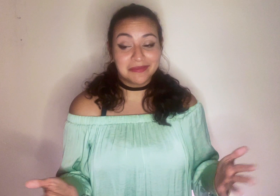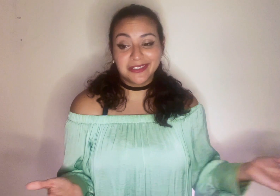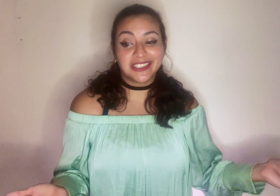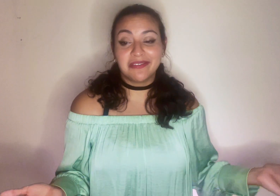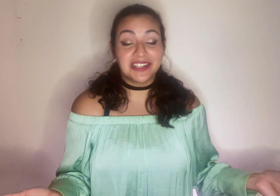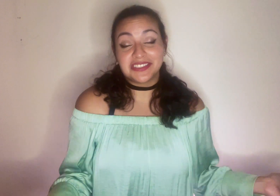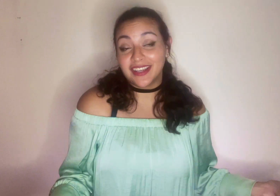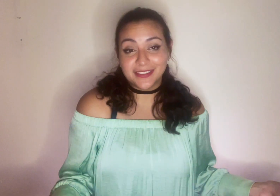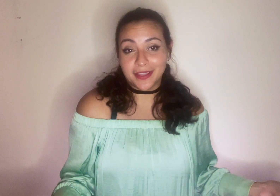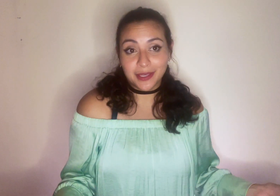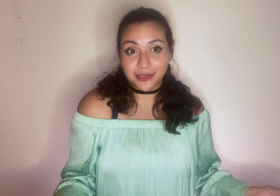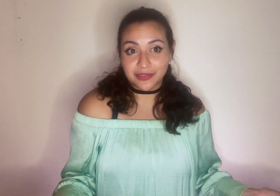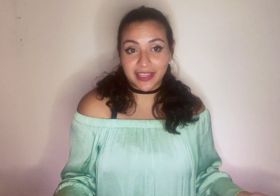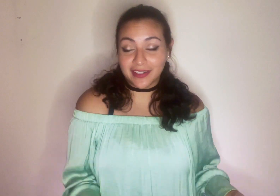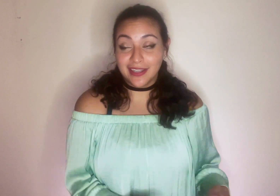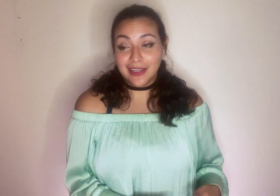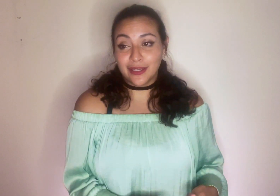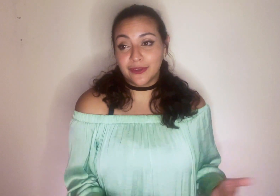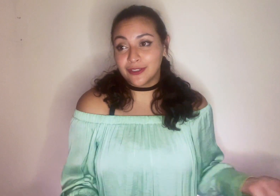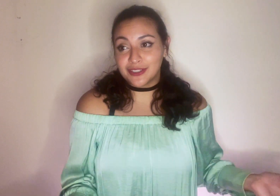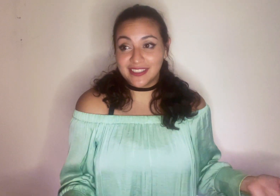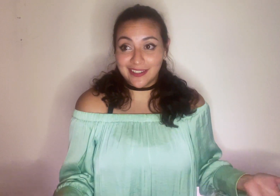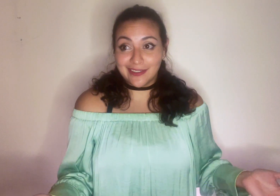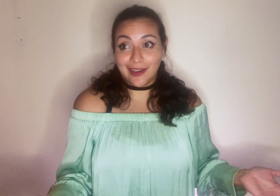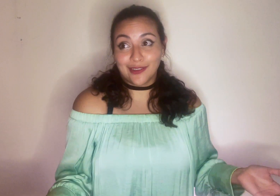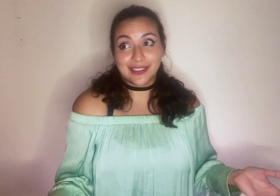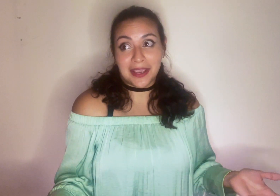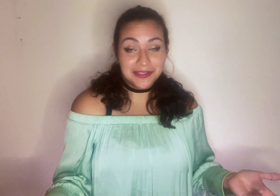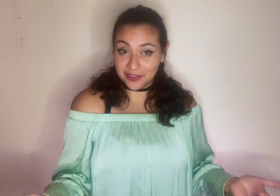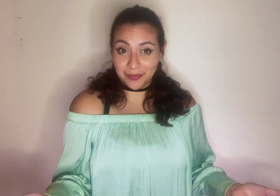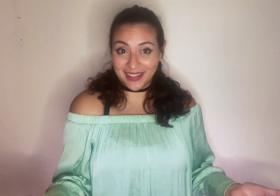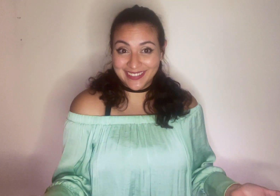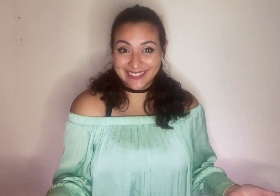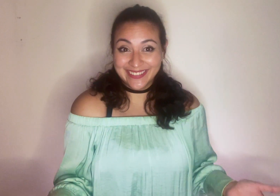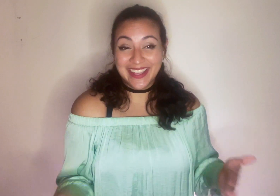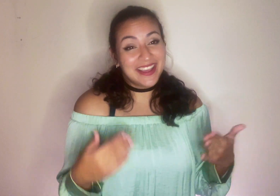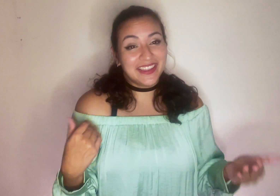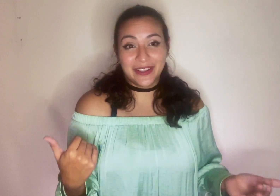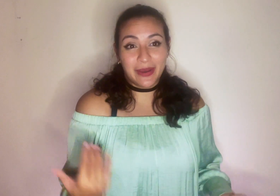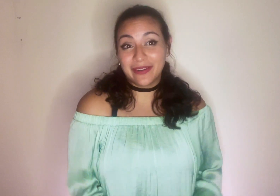stuff that's not sign language related if you're interested in other sides of me then go ahead